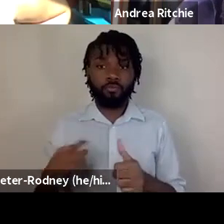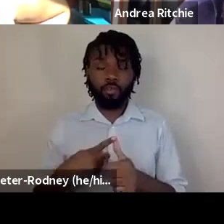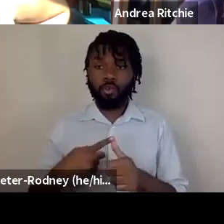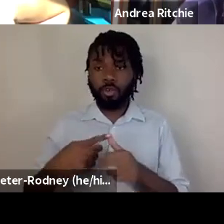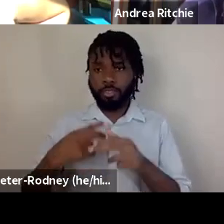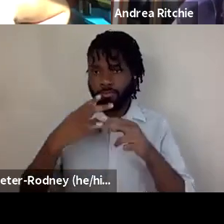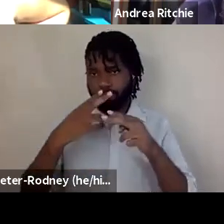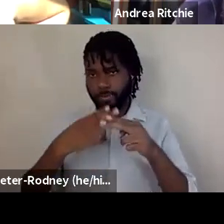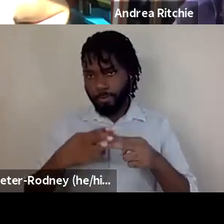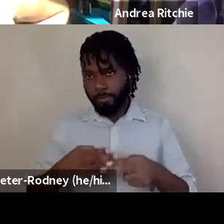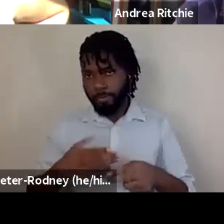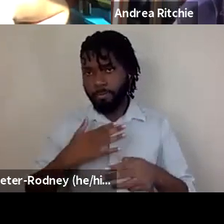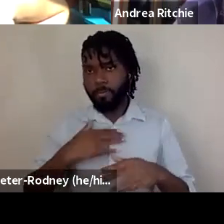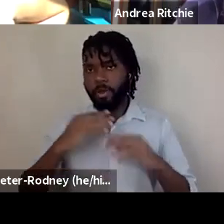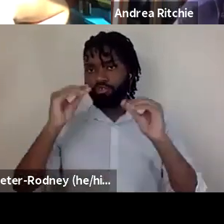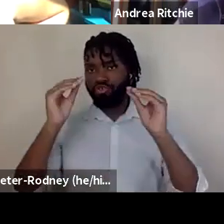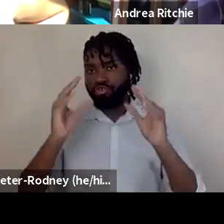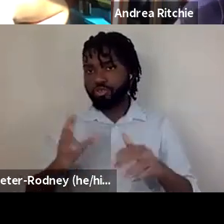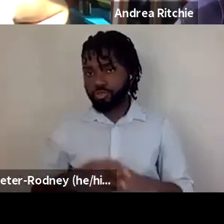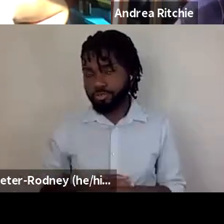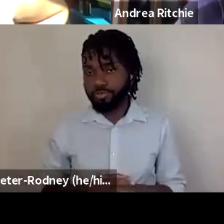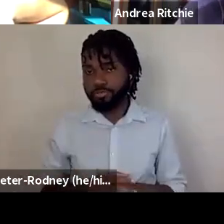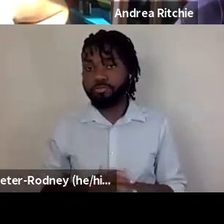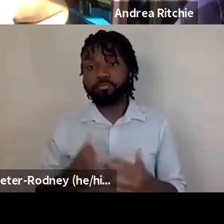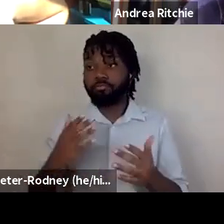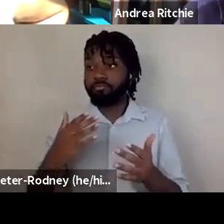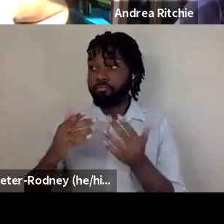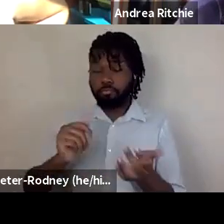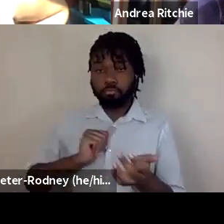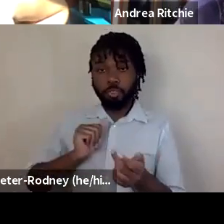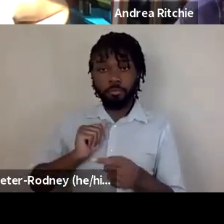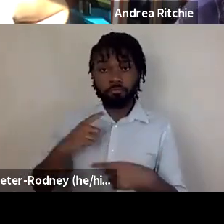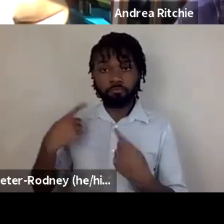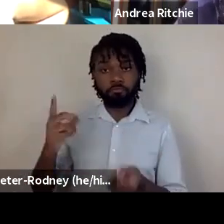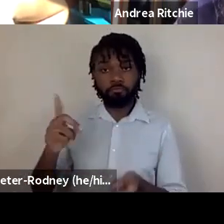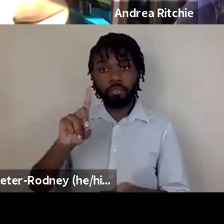in spite of the fact that I have been disabled for 25 years,